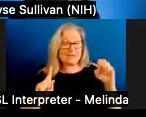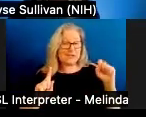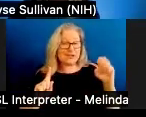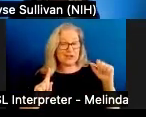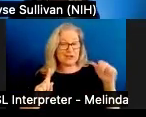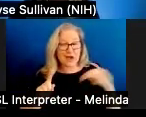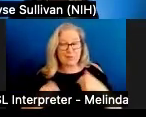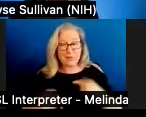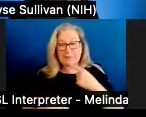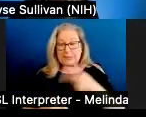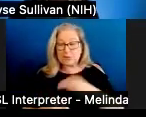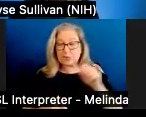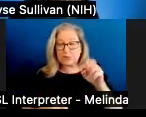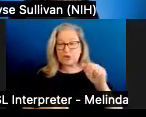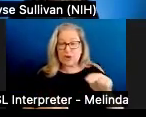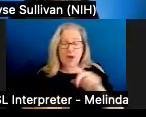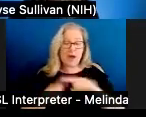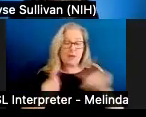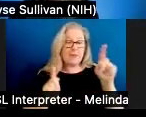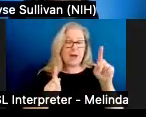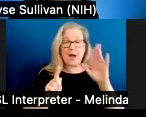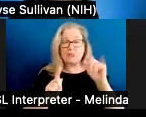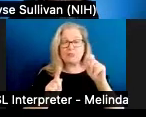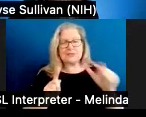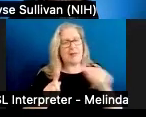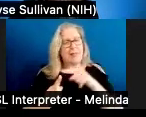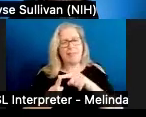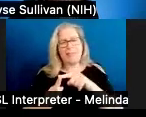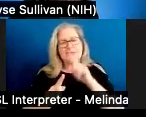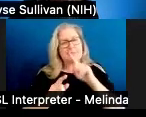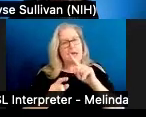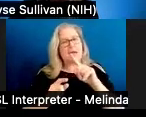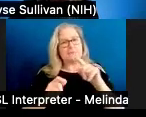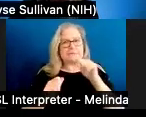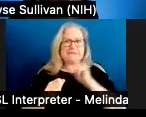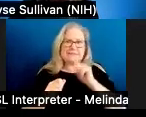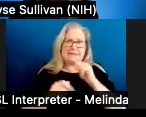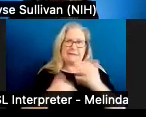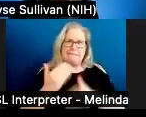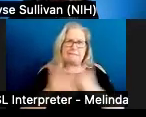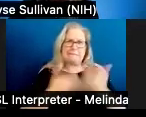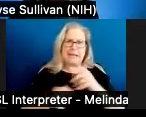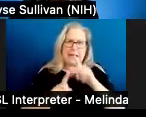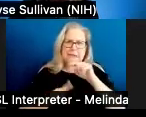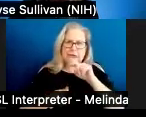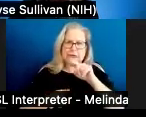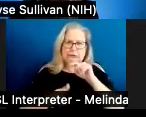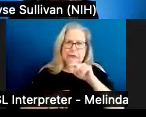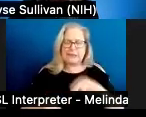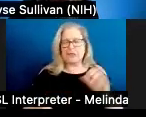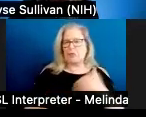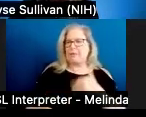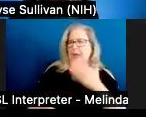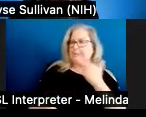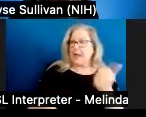Crystal Wolfrey: Yay. Elyse Sullivan, PhD: .. . Crystal has been holding down the fort. Crystal Wolfrey: Doing my best. Can hear us, Sean?